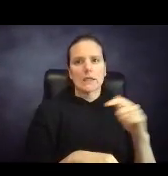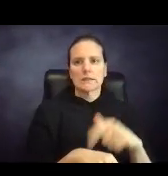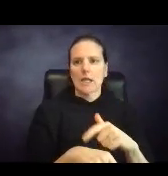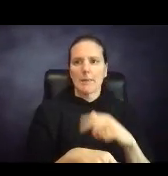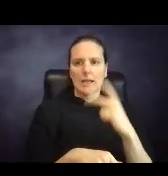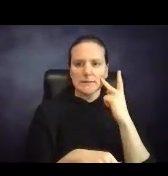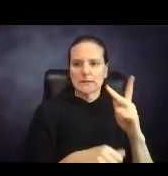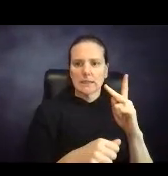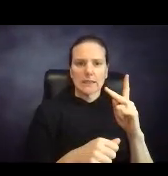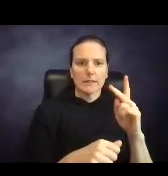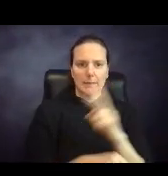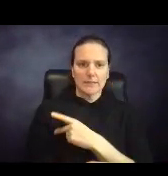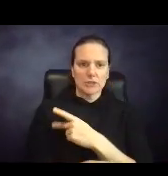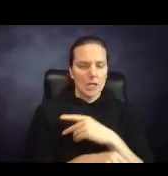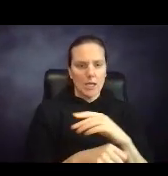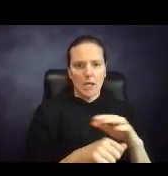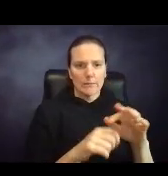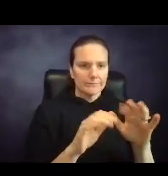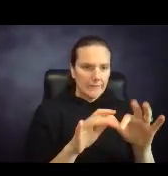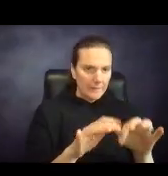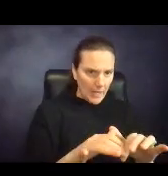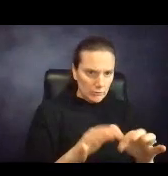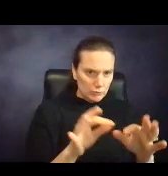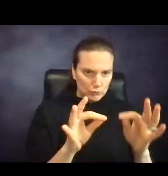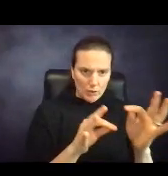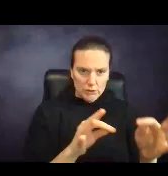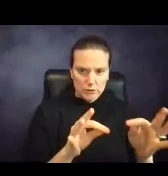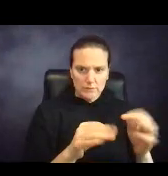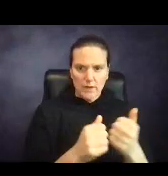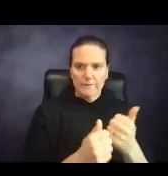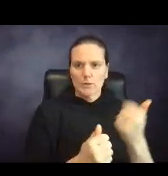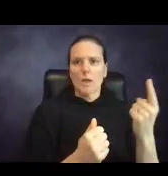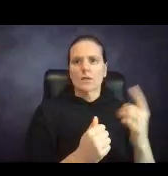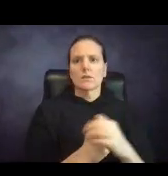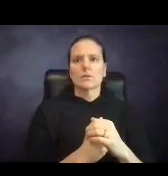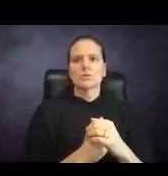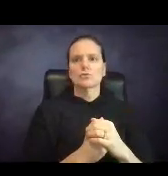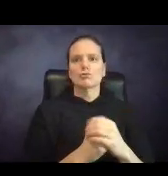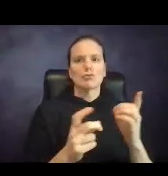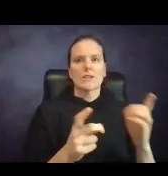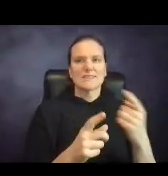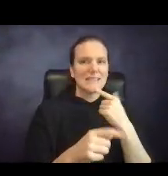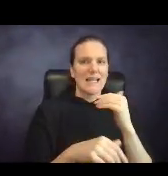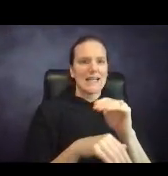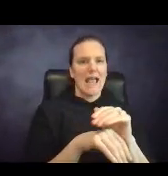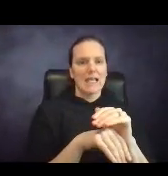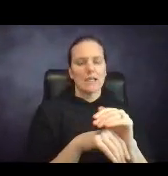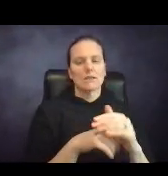I definitely type out the directions for everyone and then the directions on the medication say to take at night. Every now and then it gets missed